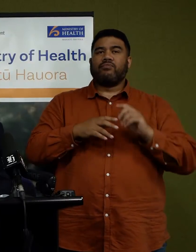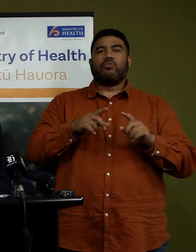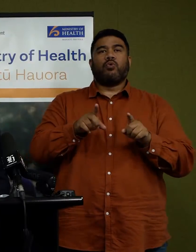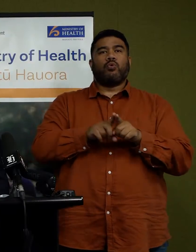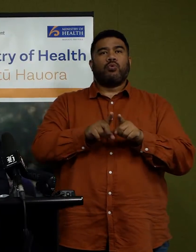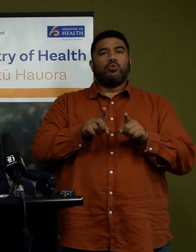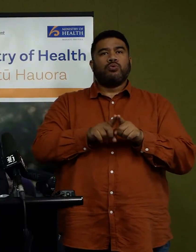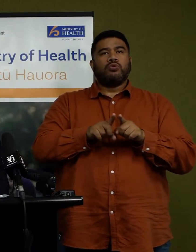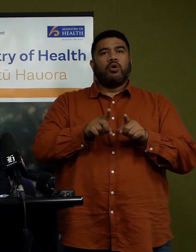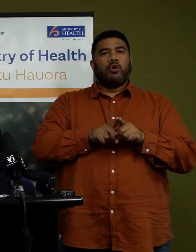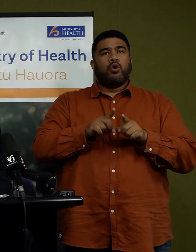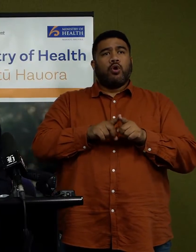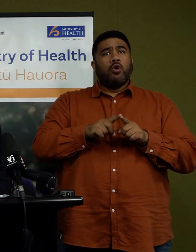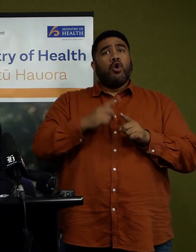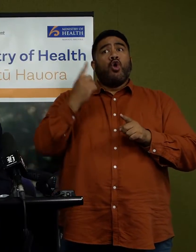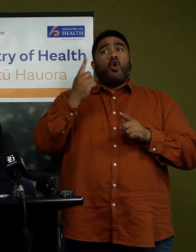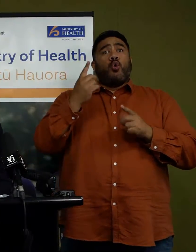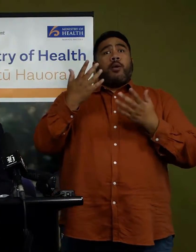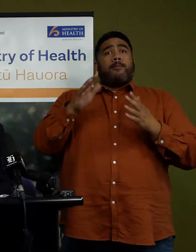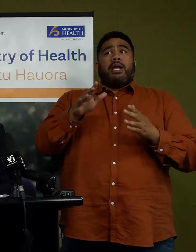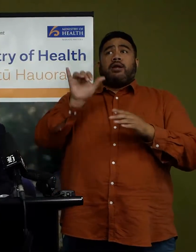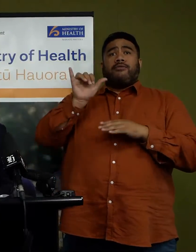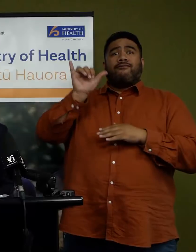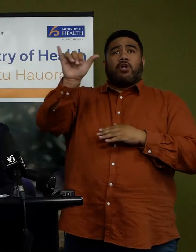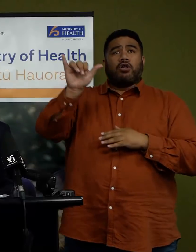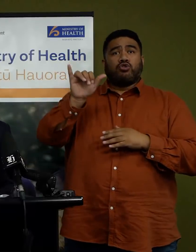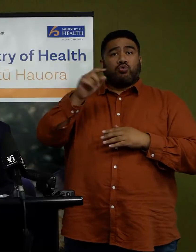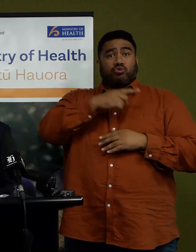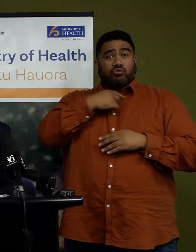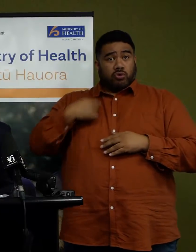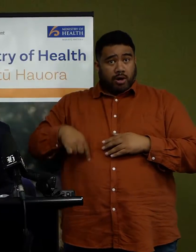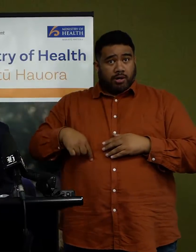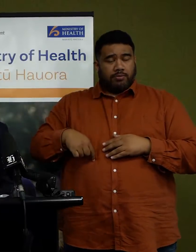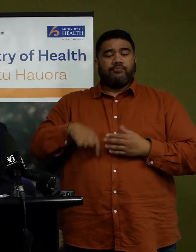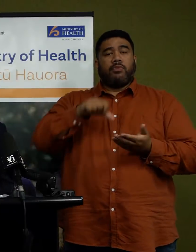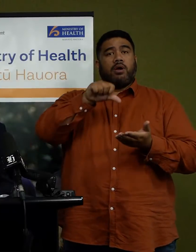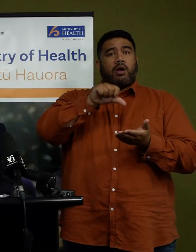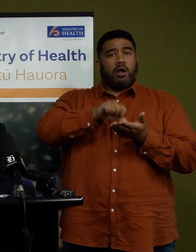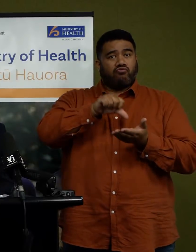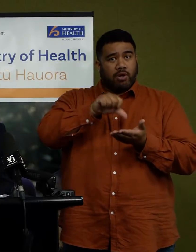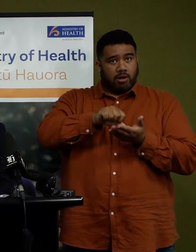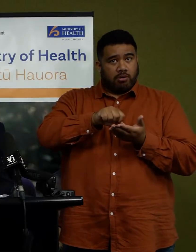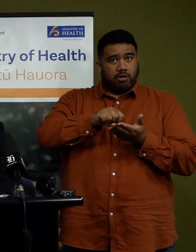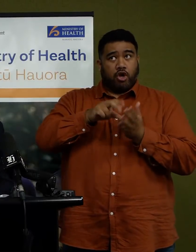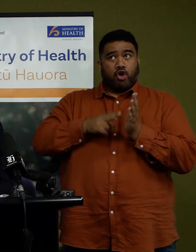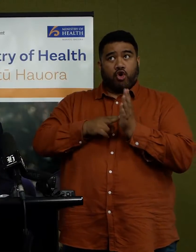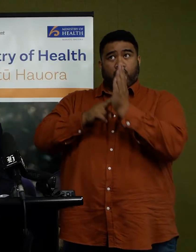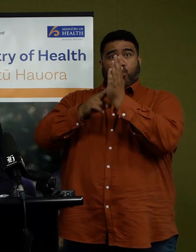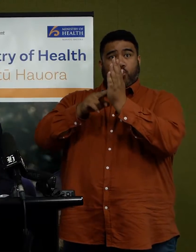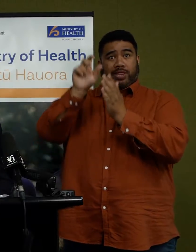has traveled to China, or Iran, northern Italy, and South Korea--